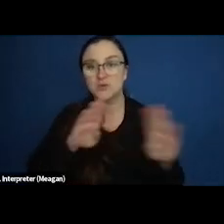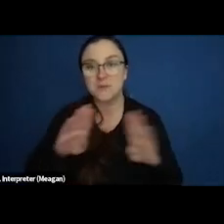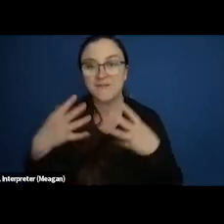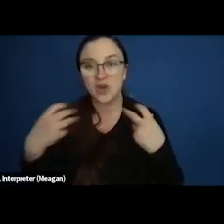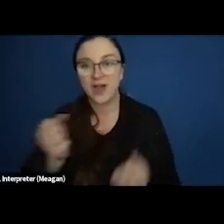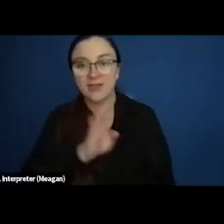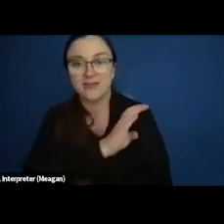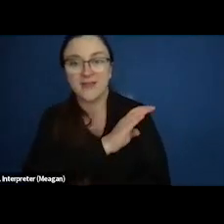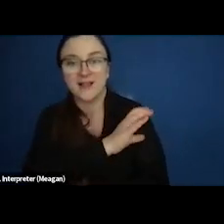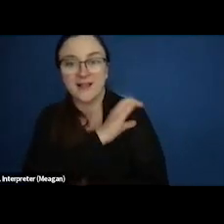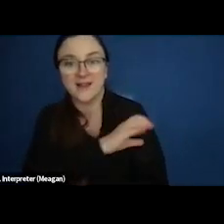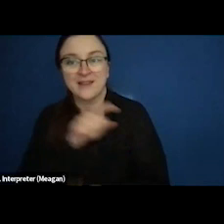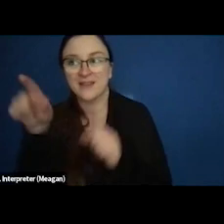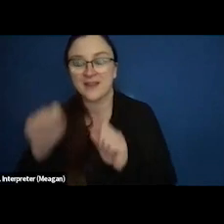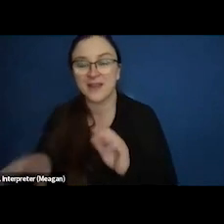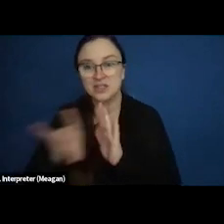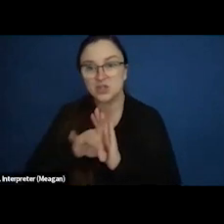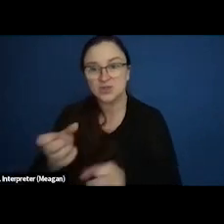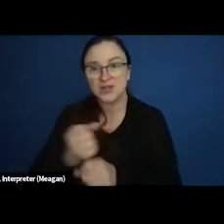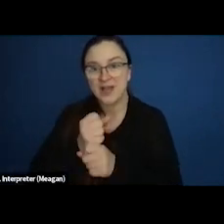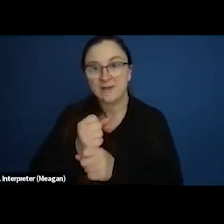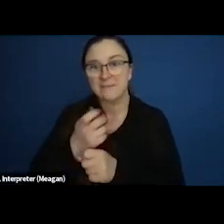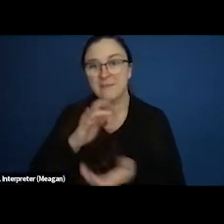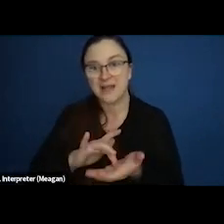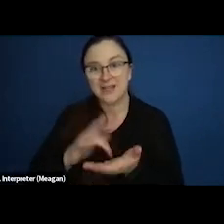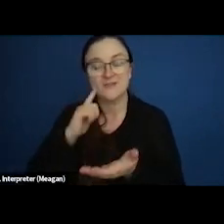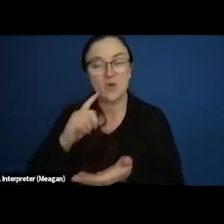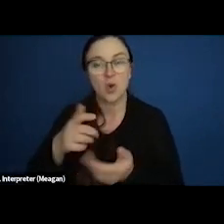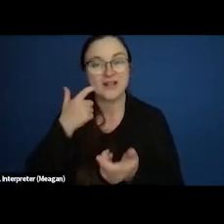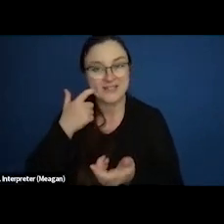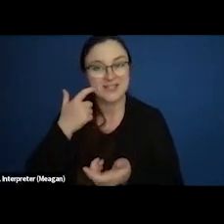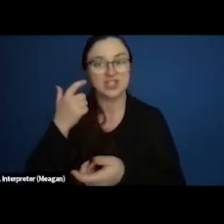they can choose to get medication for addiction treatment, substance use counseling,